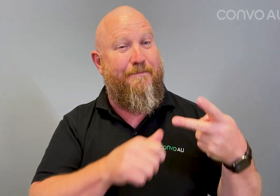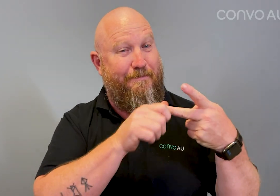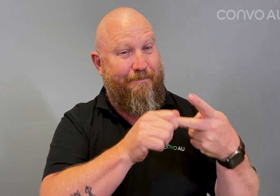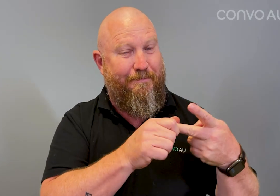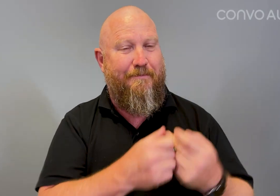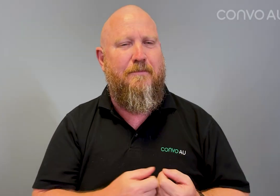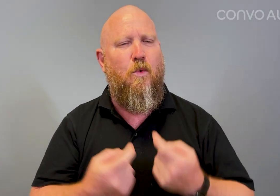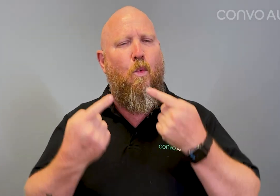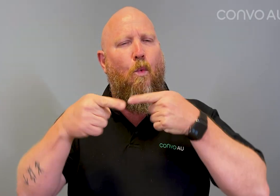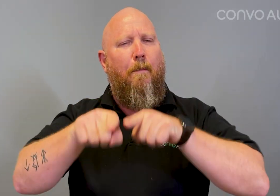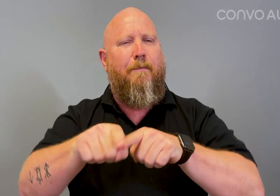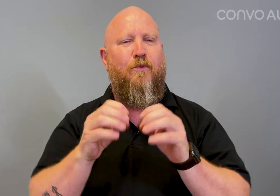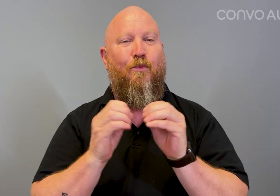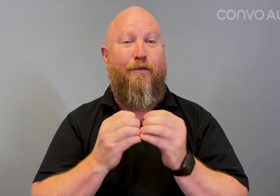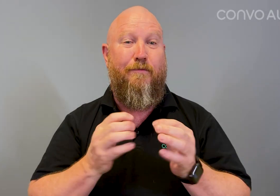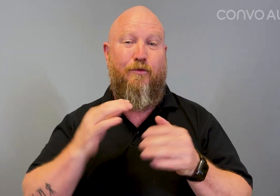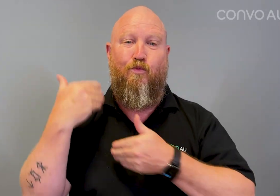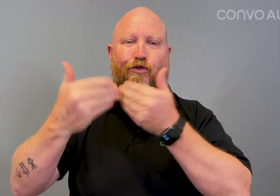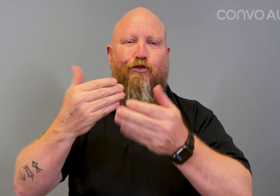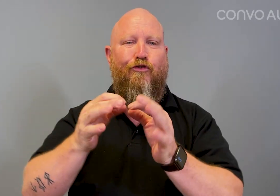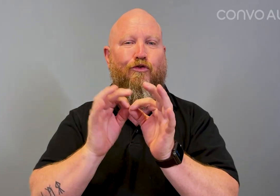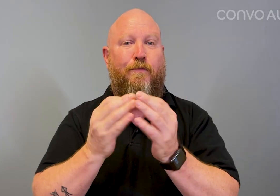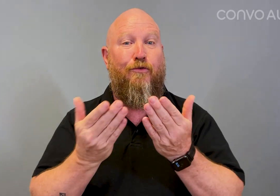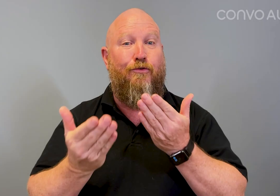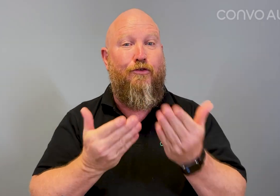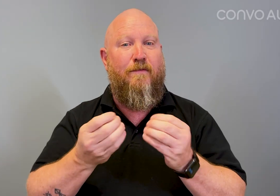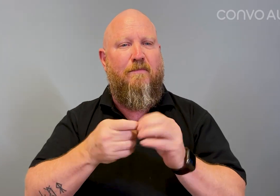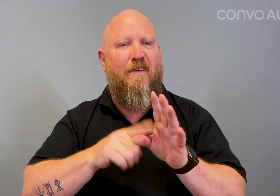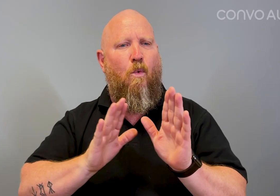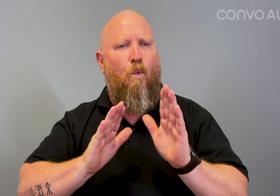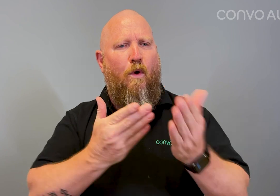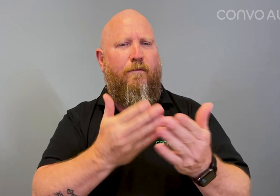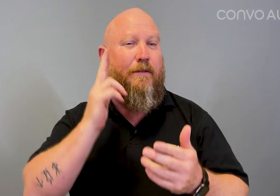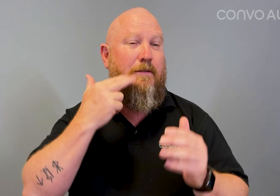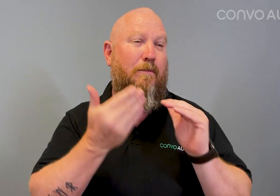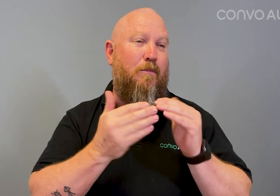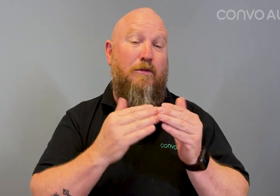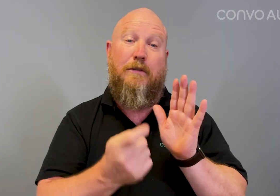2. Complementing the traditional interpreting services by offering the Deaf community